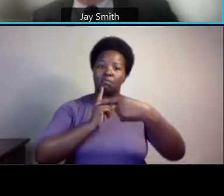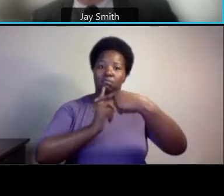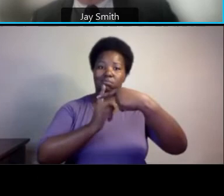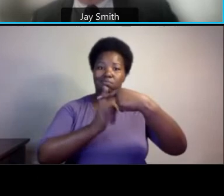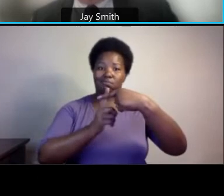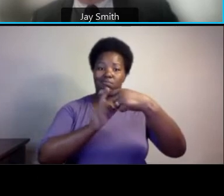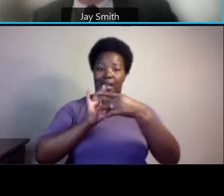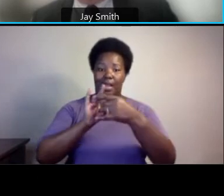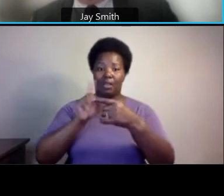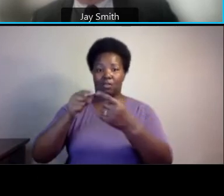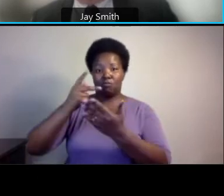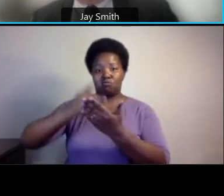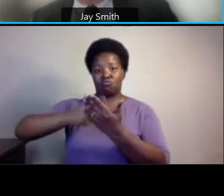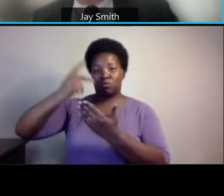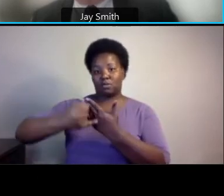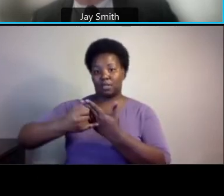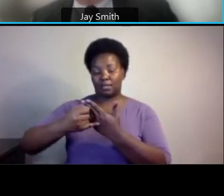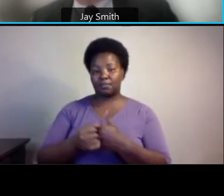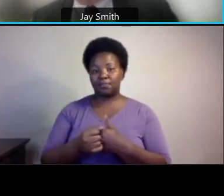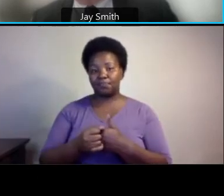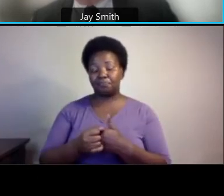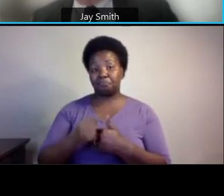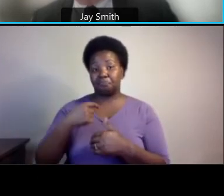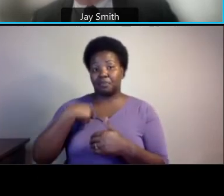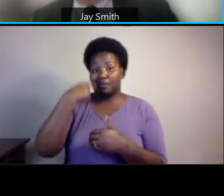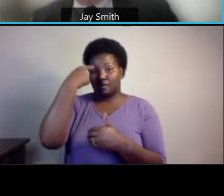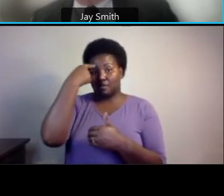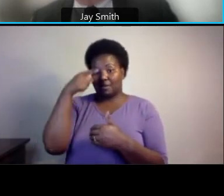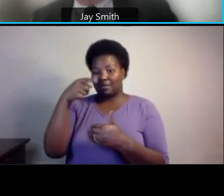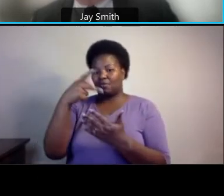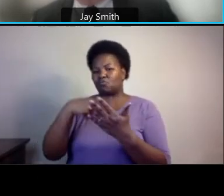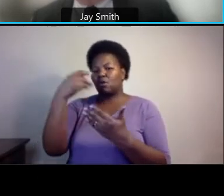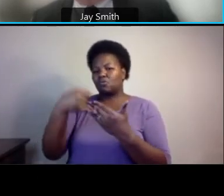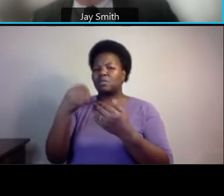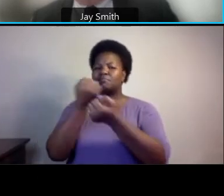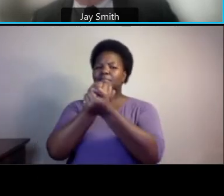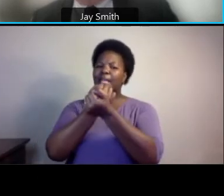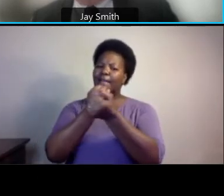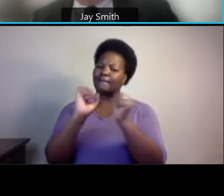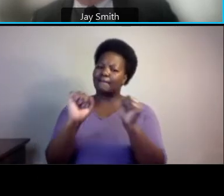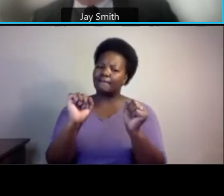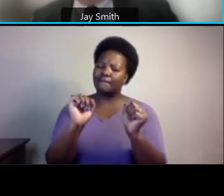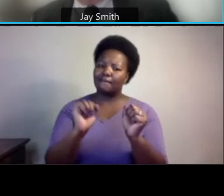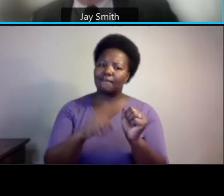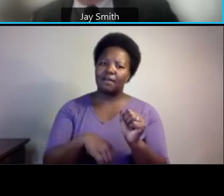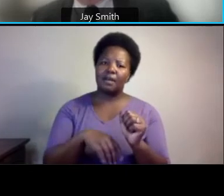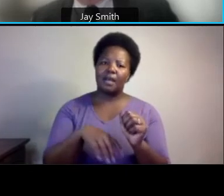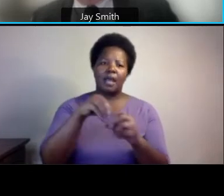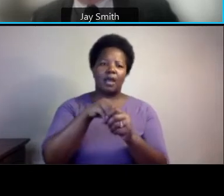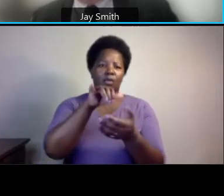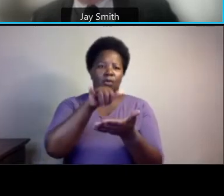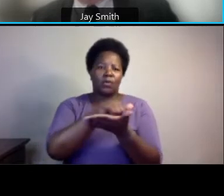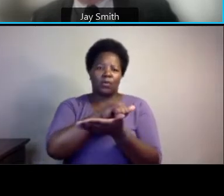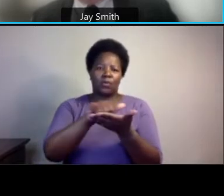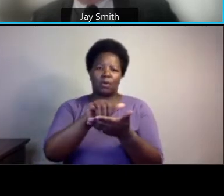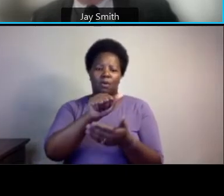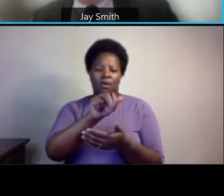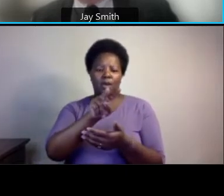i think it is a safer project we're lowering the speed limit on york avenue so there's many